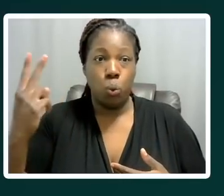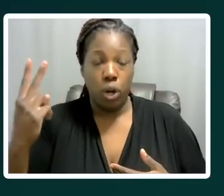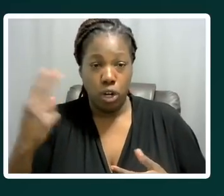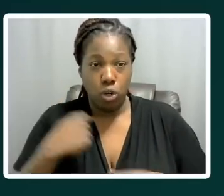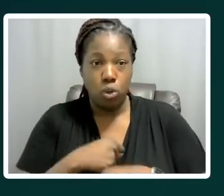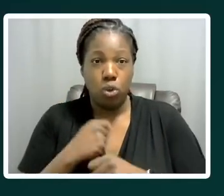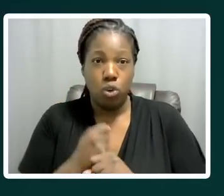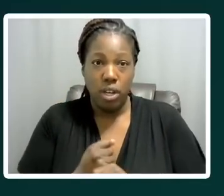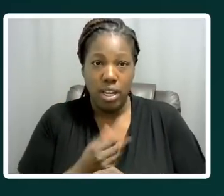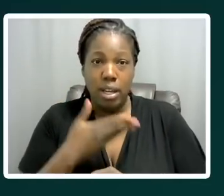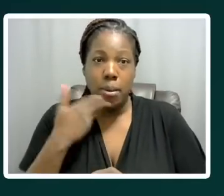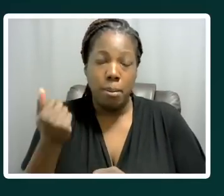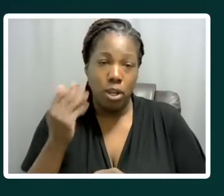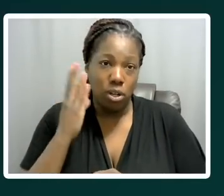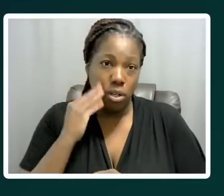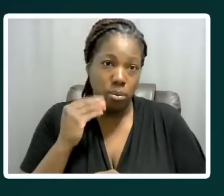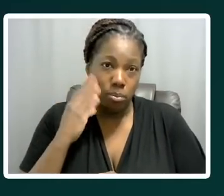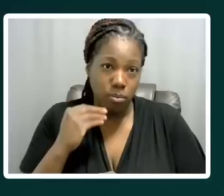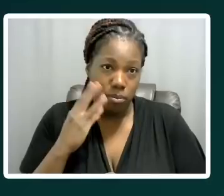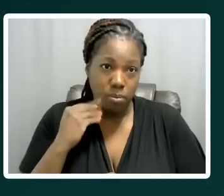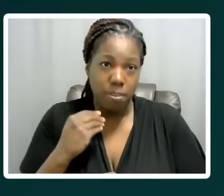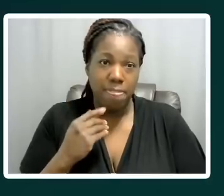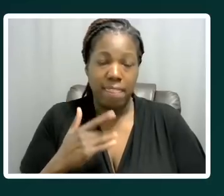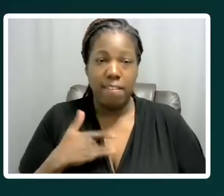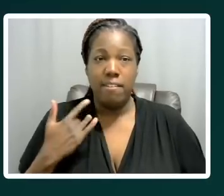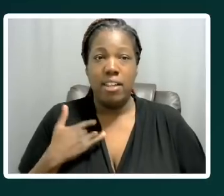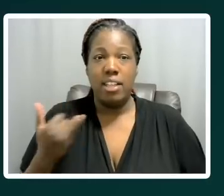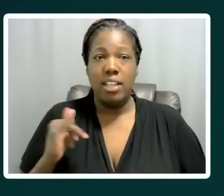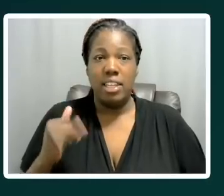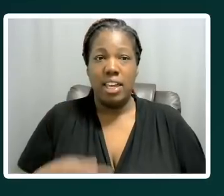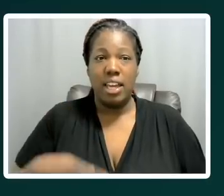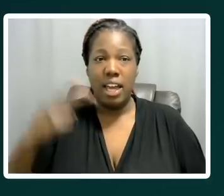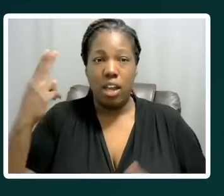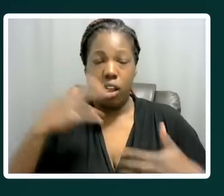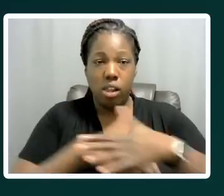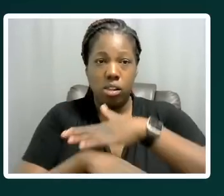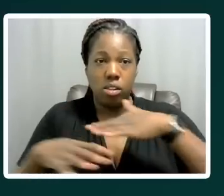experience of feeling like higher atmosphere was really empty. And then once you really